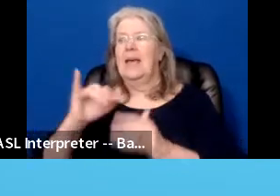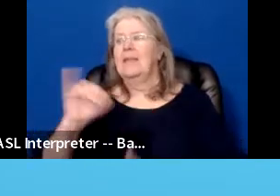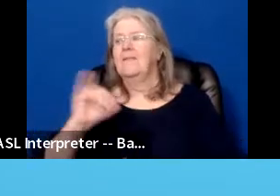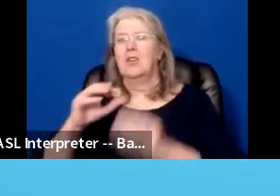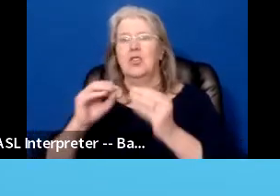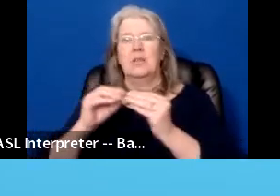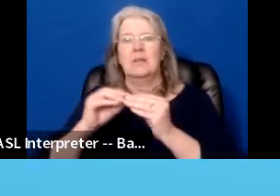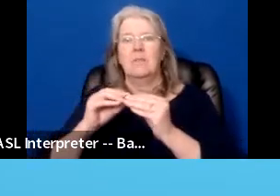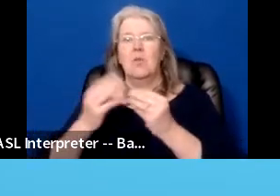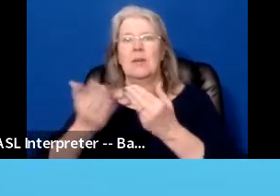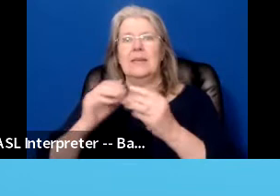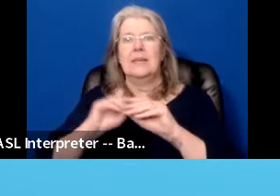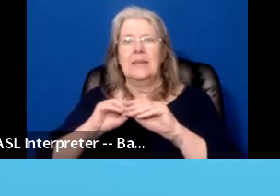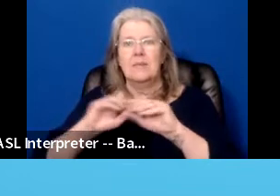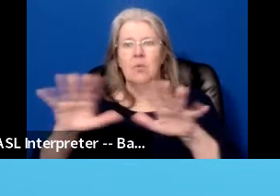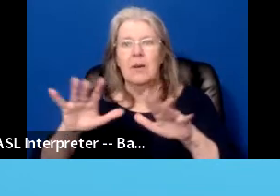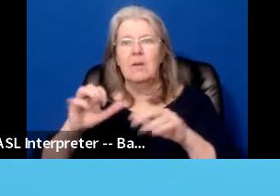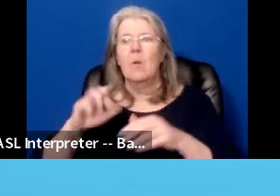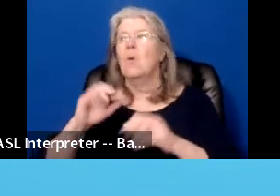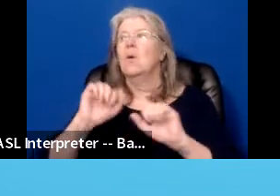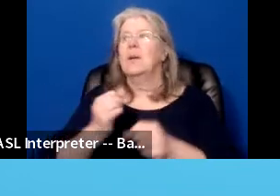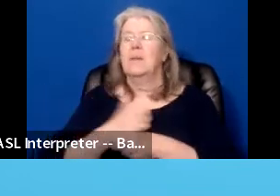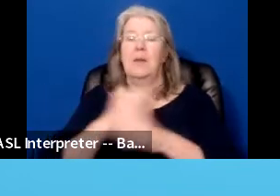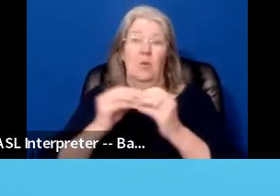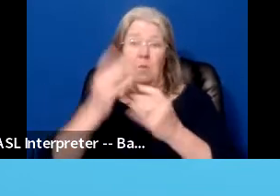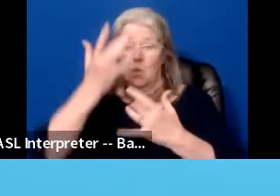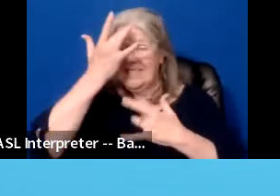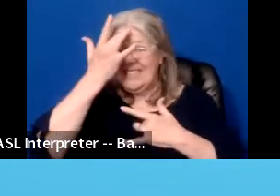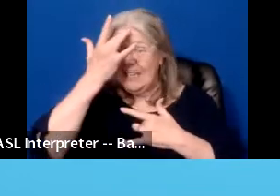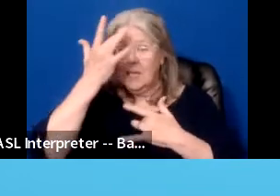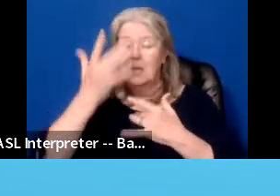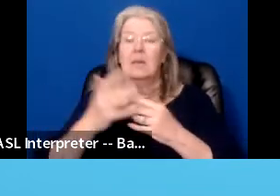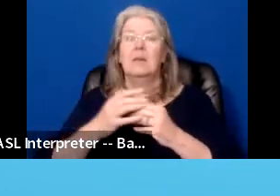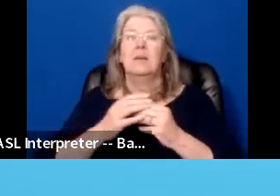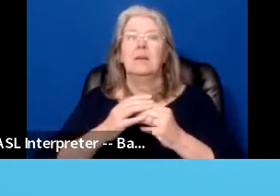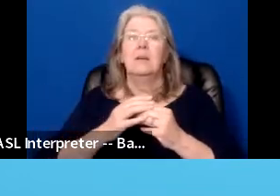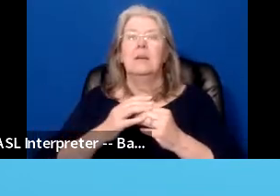With Omicron what we've seen is that it's not really making people sicker,